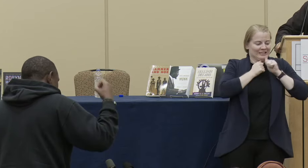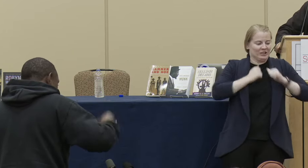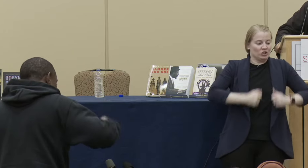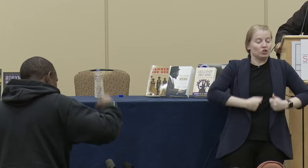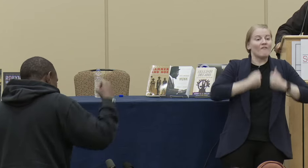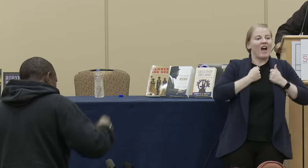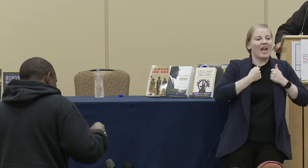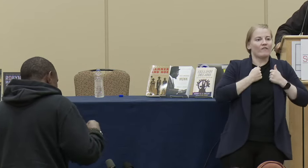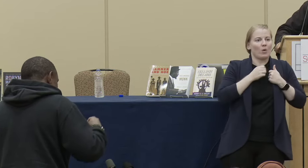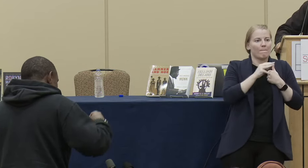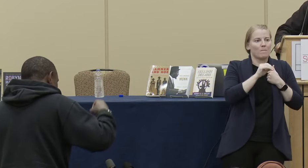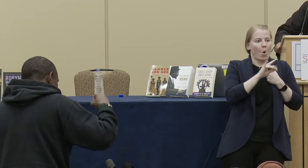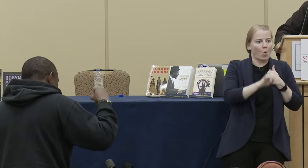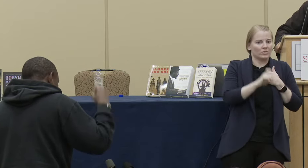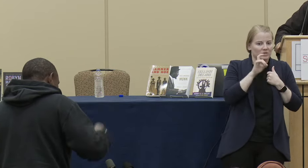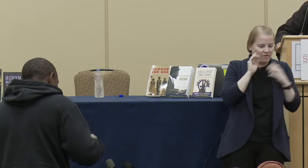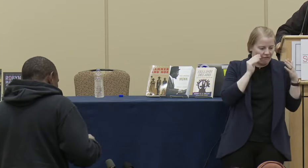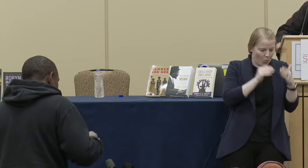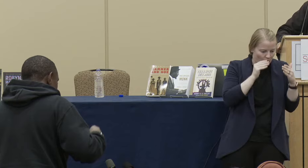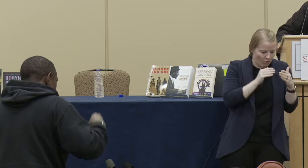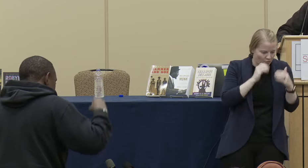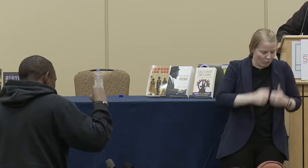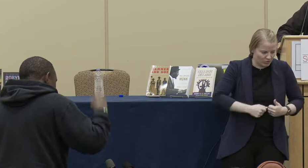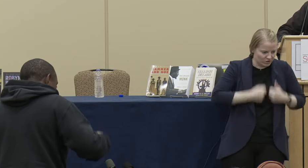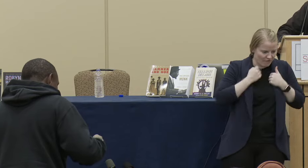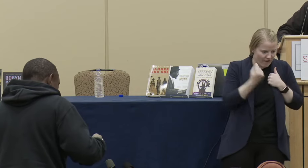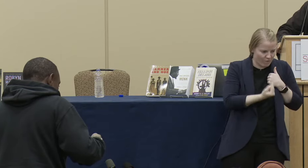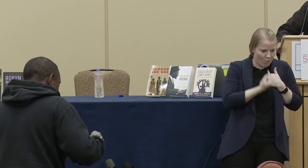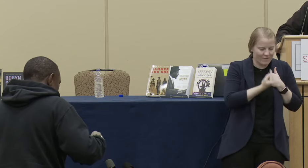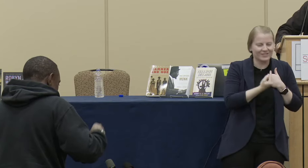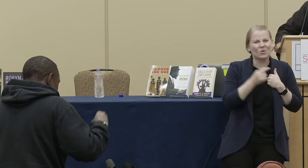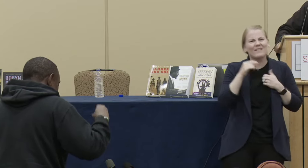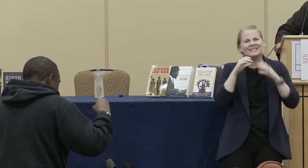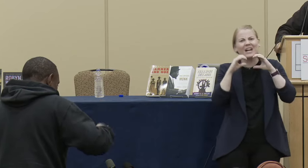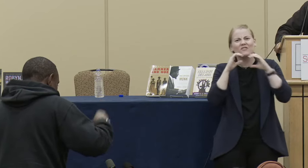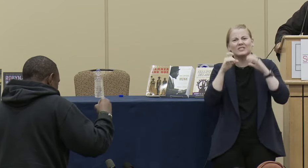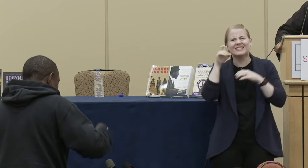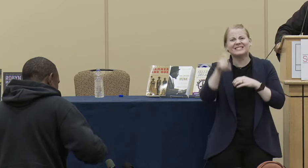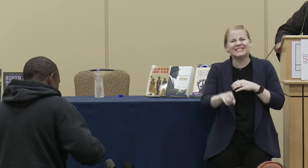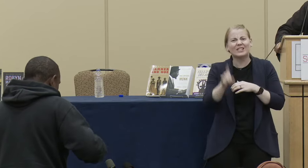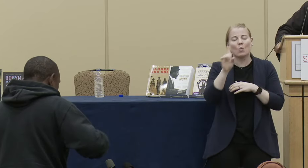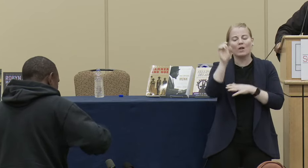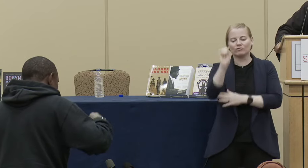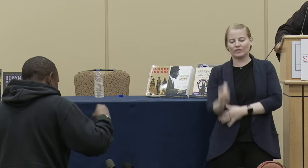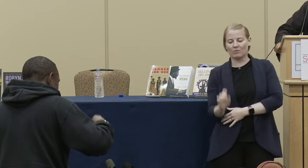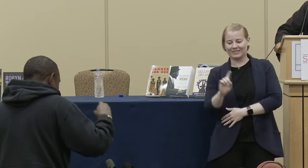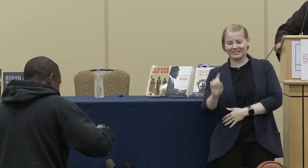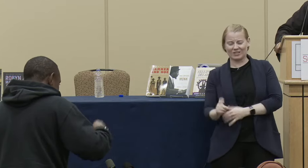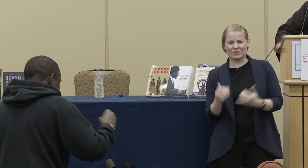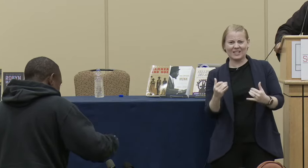mode. And that's why I think these conversations are so much